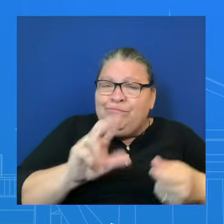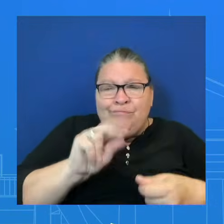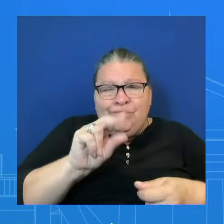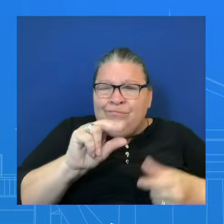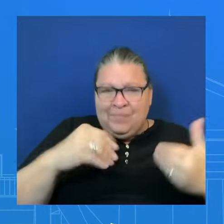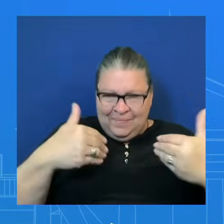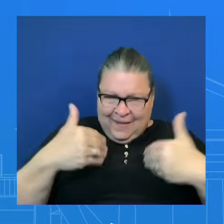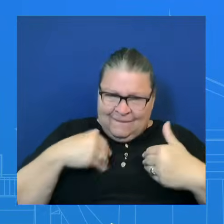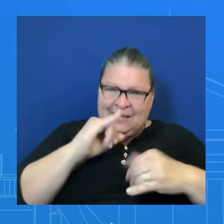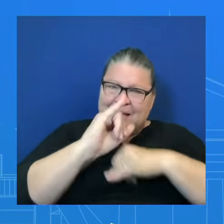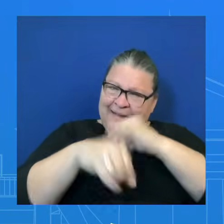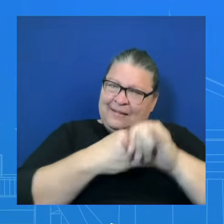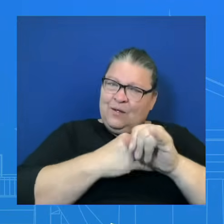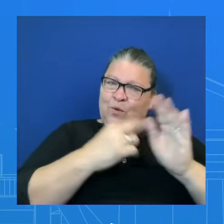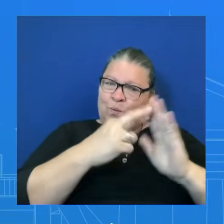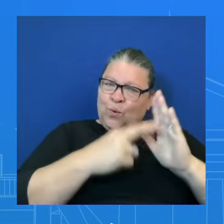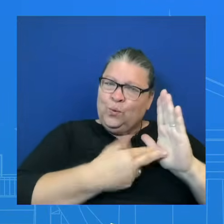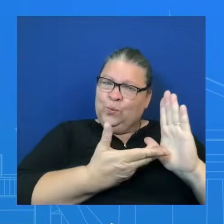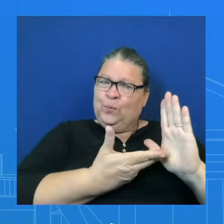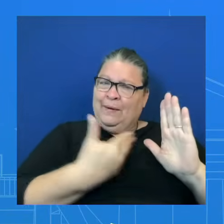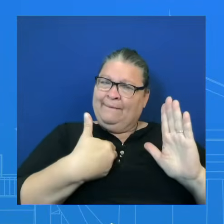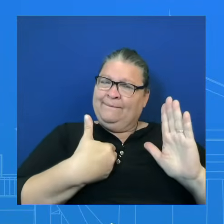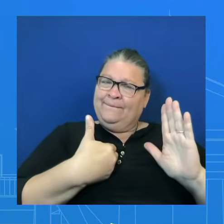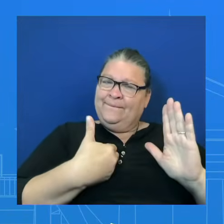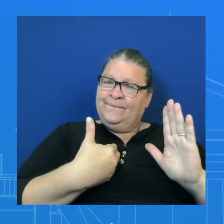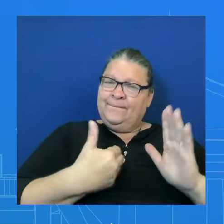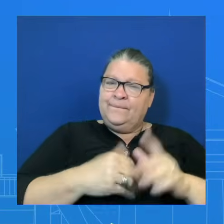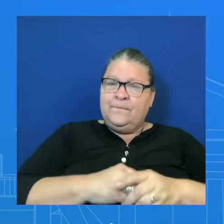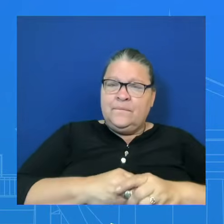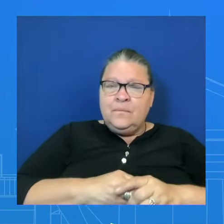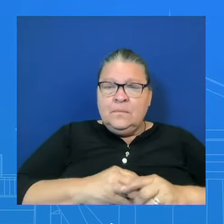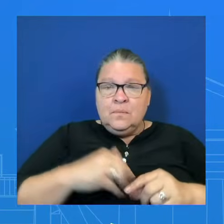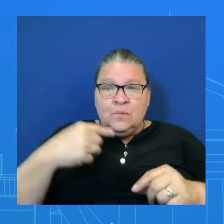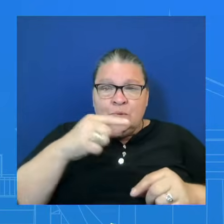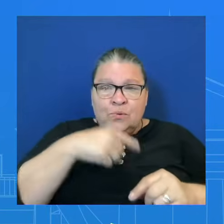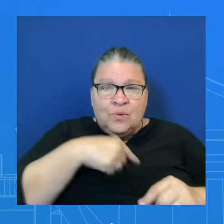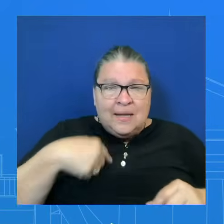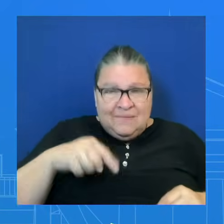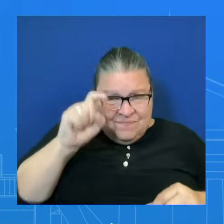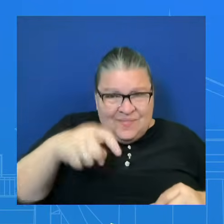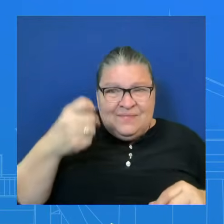when a vessel or an aircraft is operating, in fact, in international airspace and sea space.